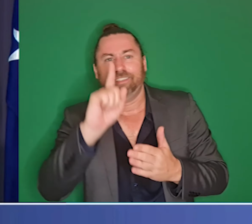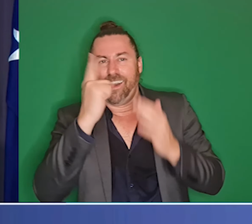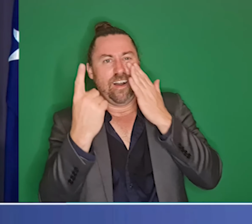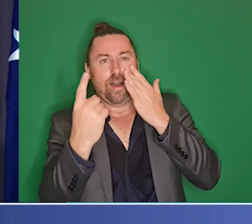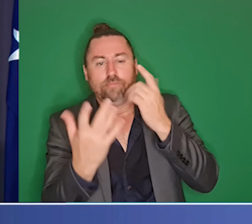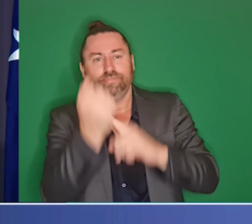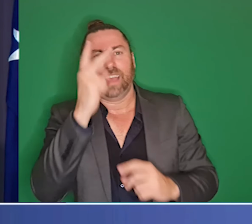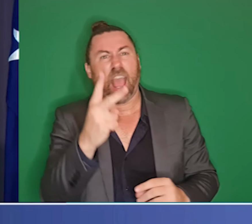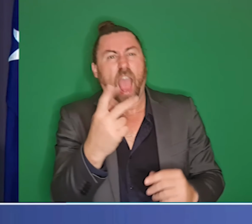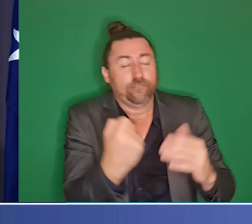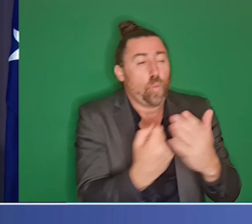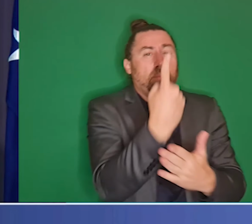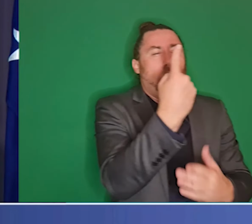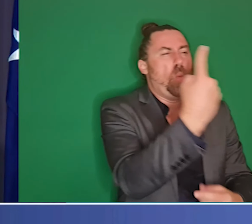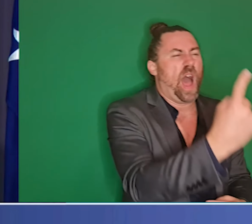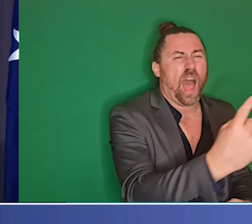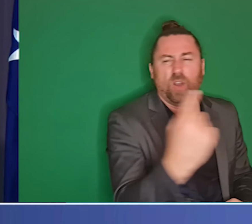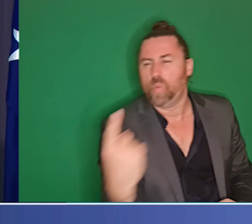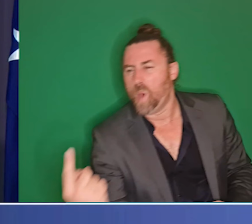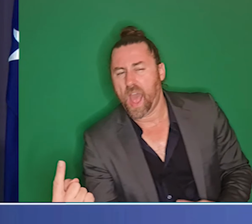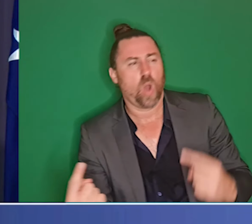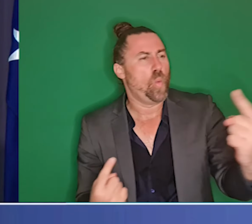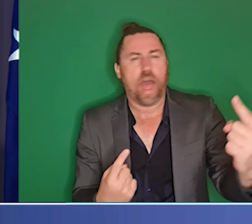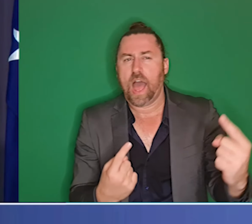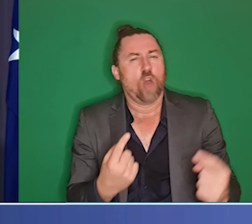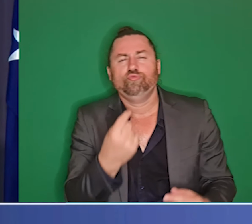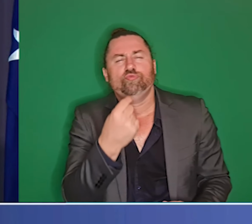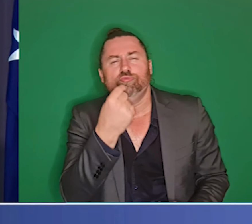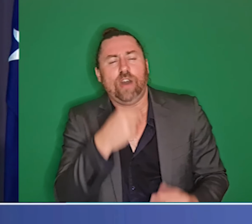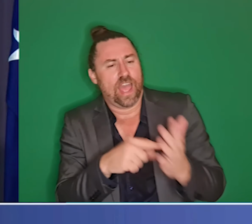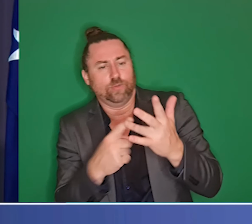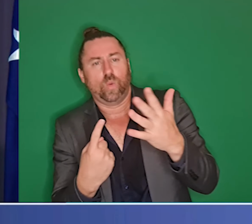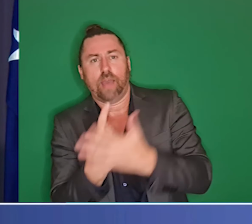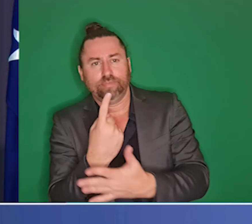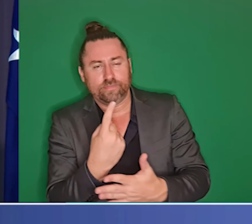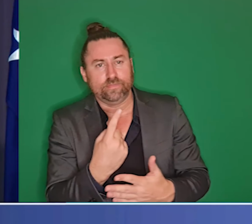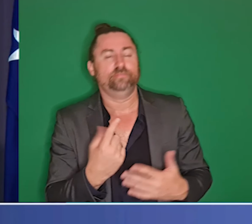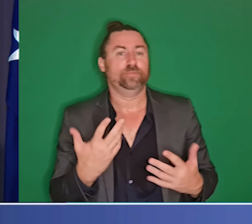it was unlikely you would get that again, and even...there was protection from all of the previous waves